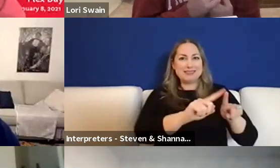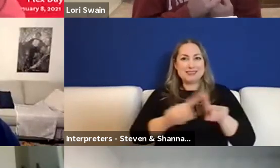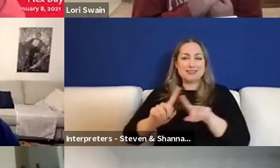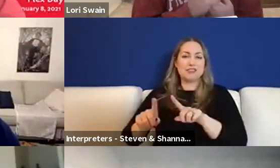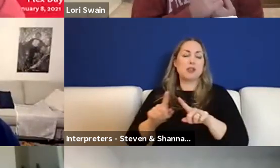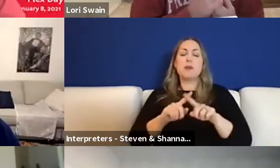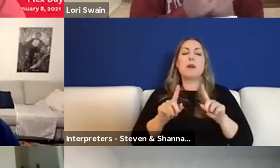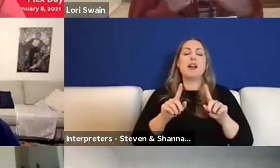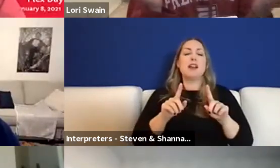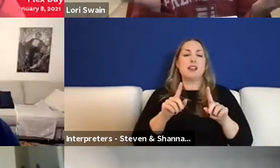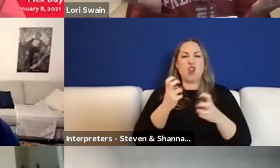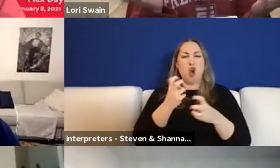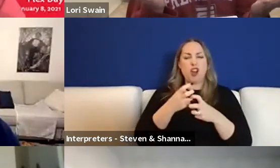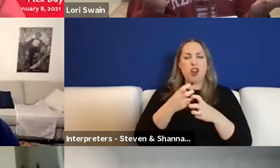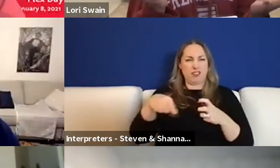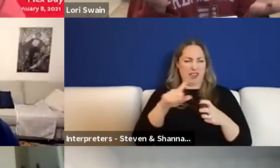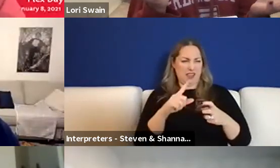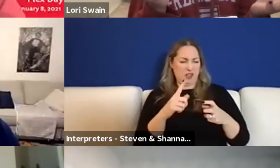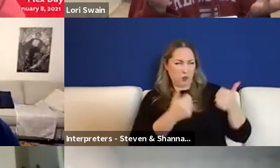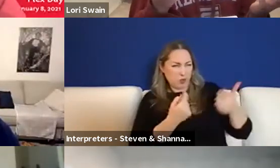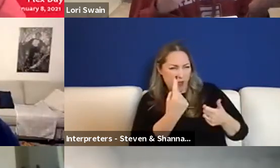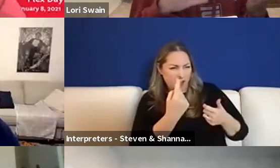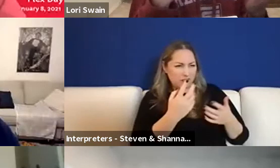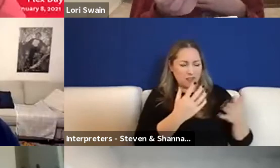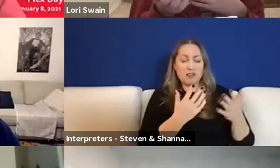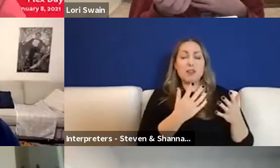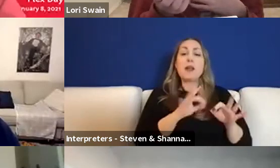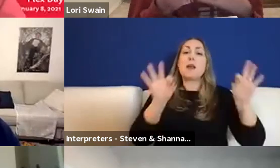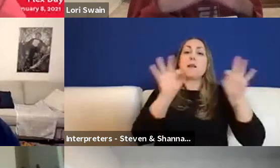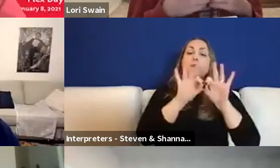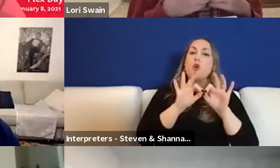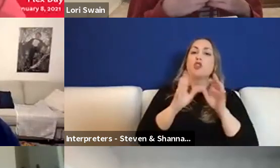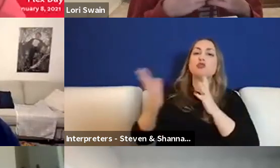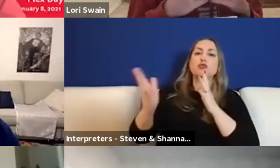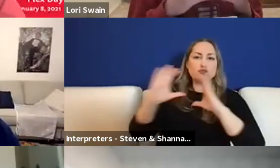So talk to and then the counselors, we all talk to each other to. So talk to your counselor that's on your pathway, and if